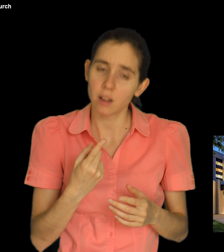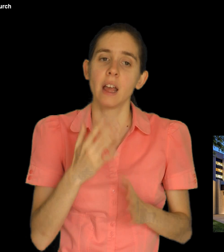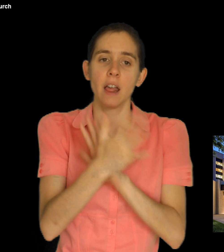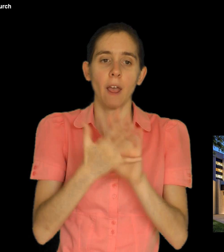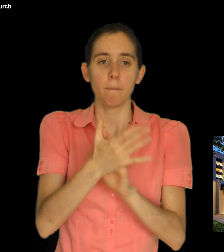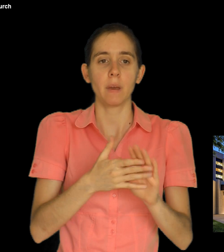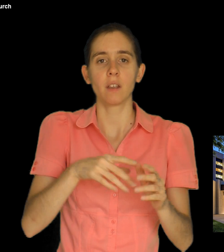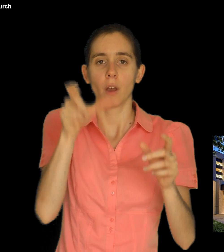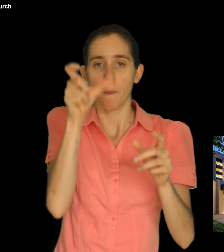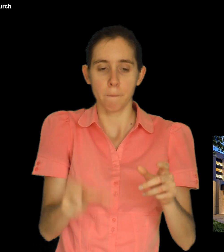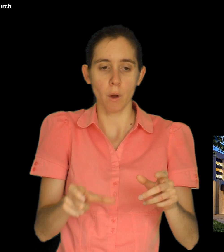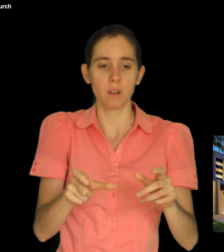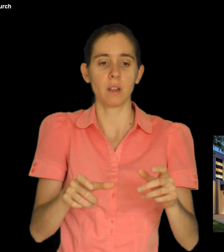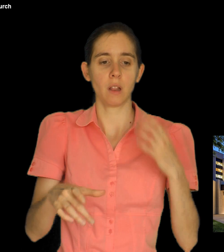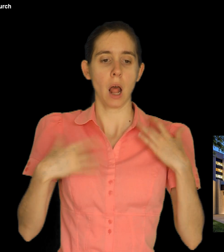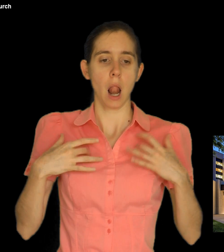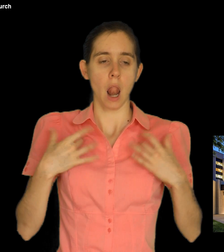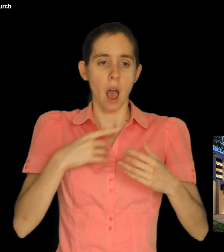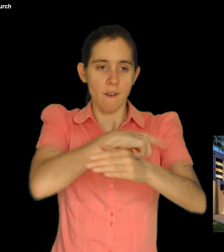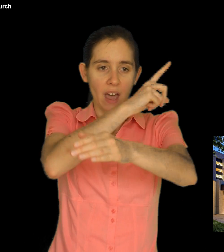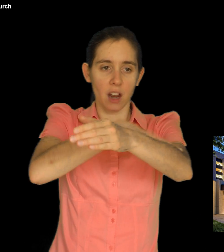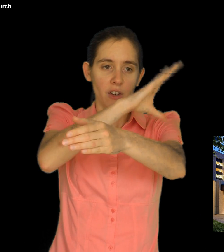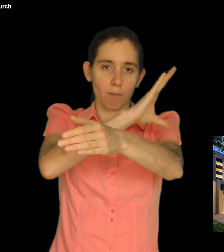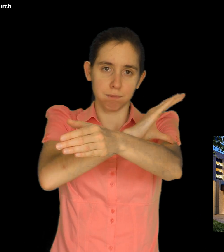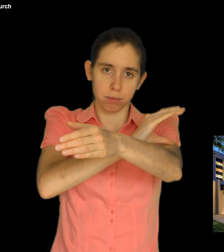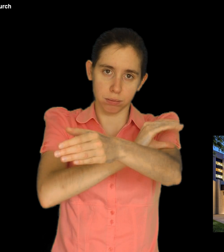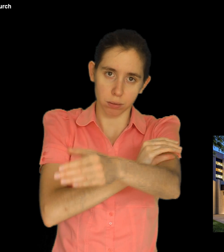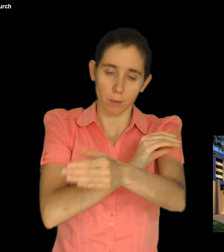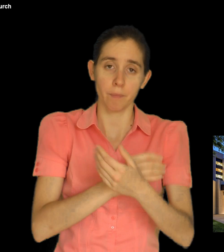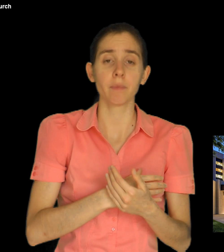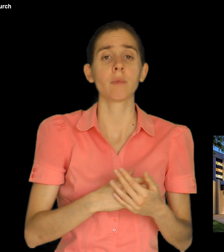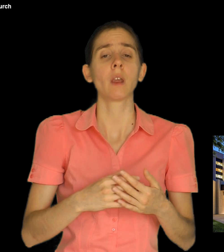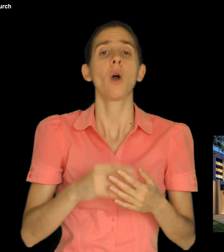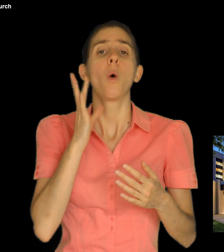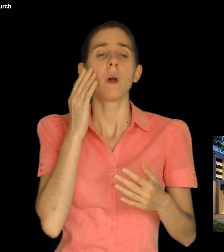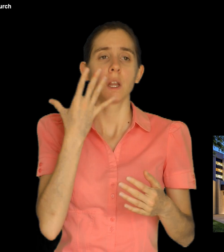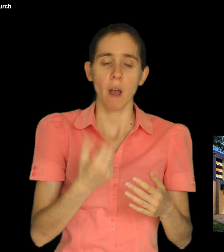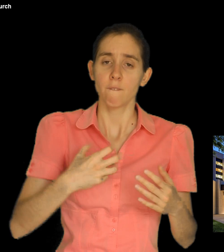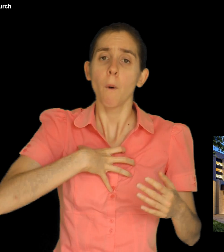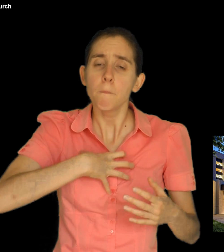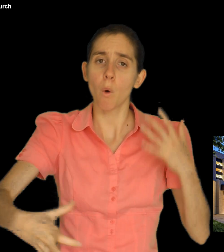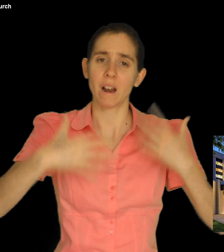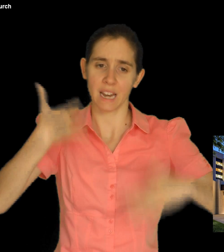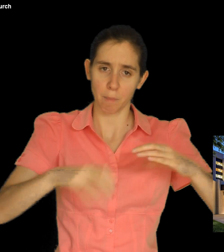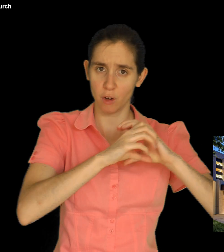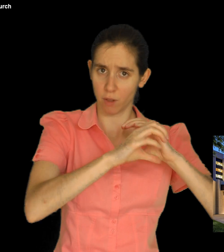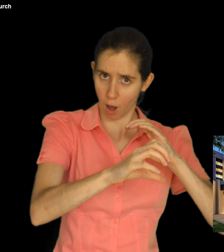and capacity. Still greater damage may result in death. However, even small